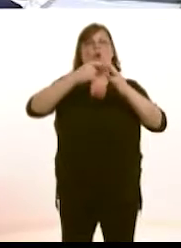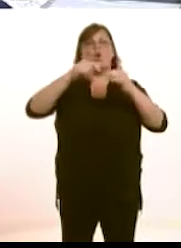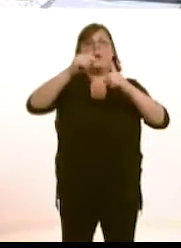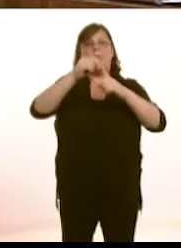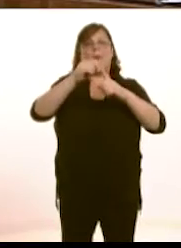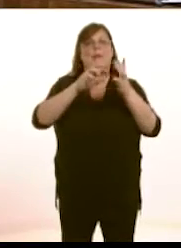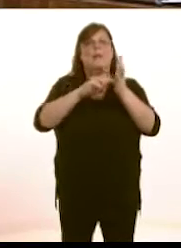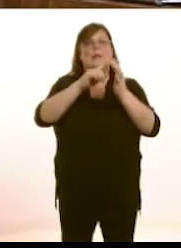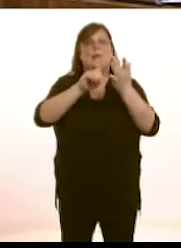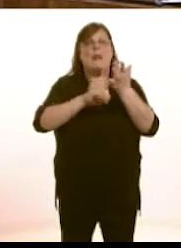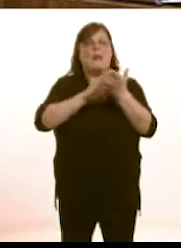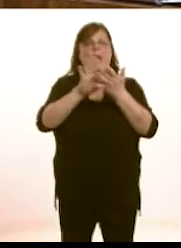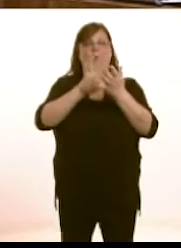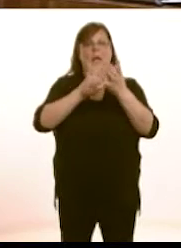Neil Hamilton: Diolch yn fawr, Lywydd.